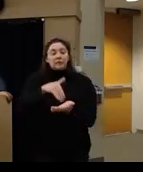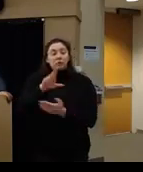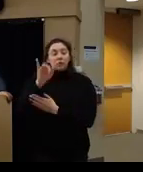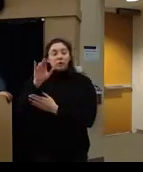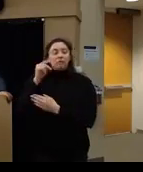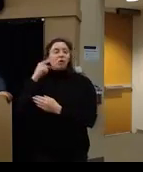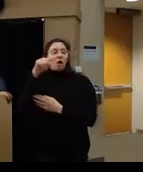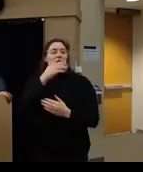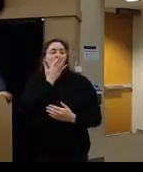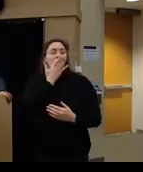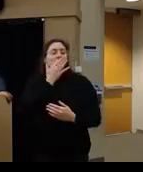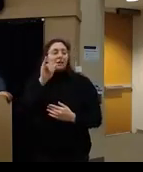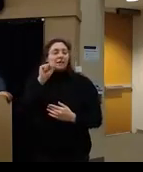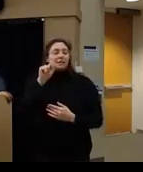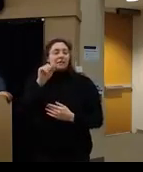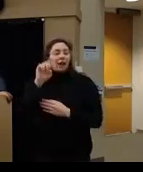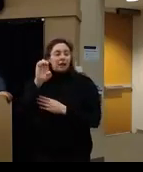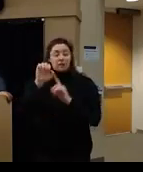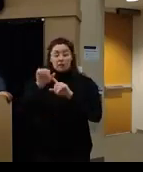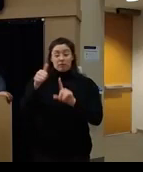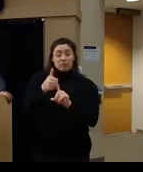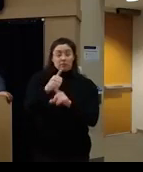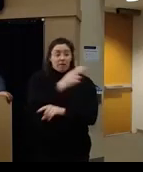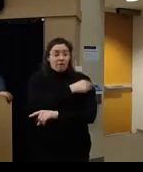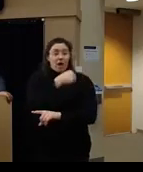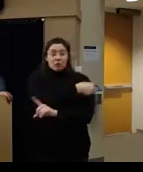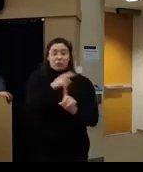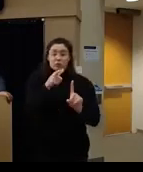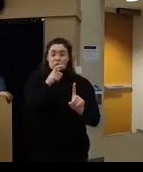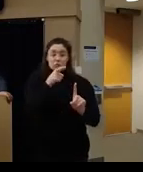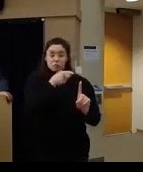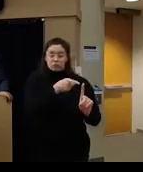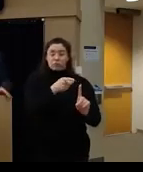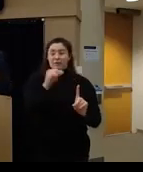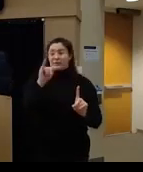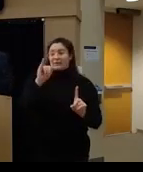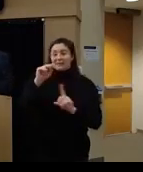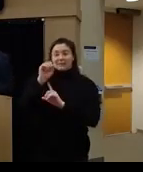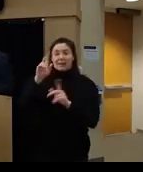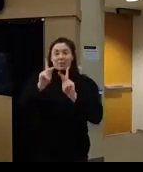insane and this is a hospital an insane asylum as it was called that's in Petersburg Virginia